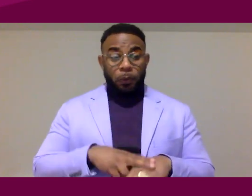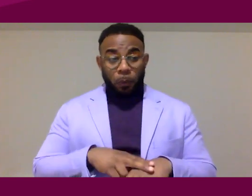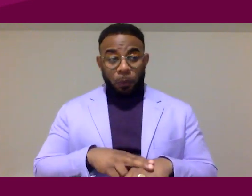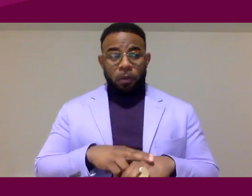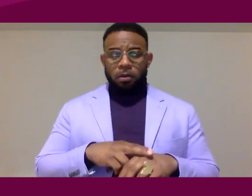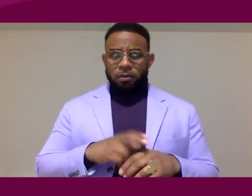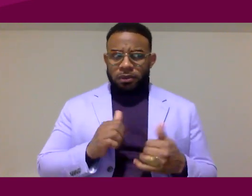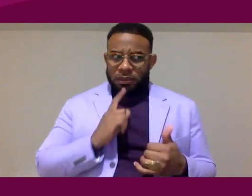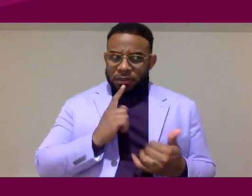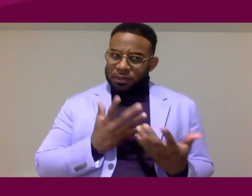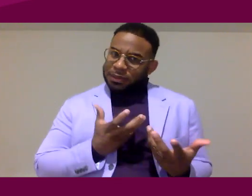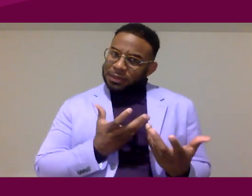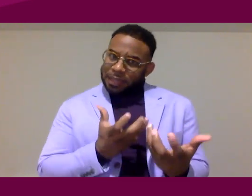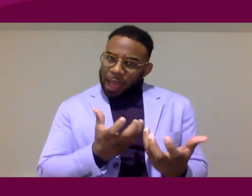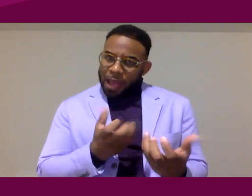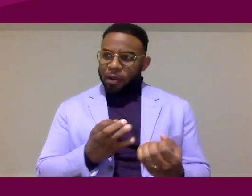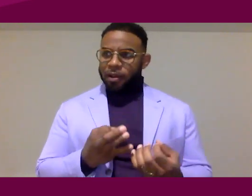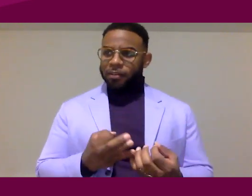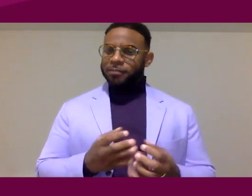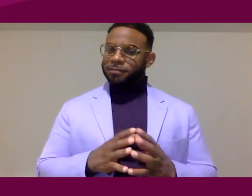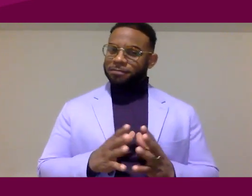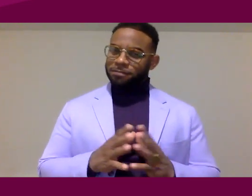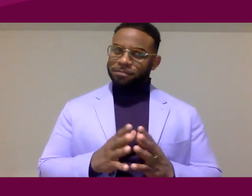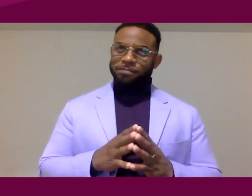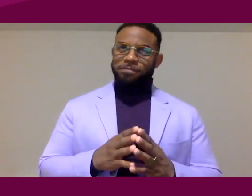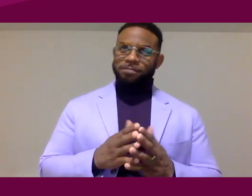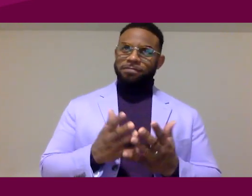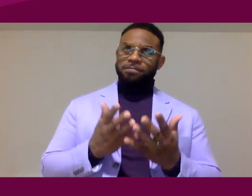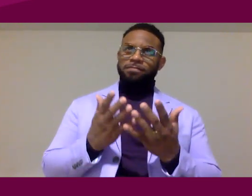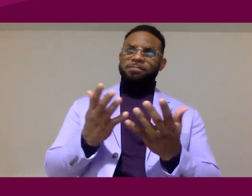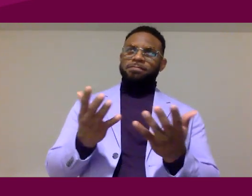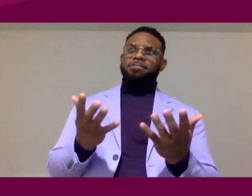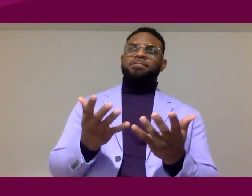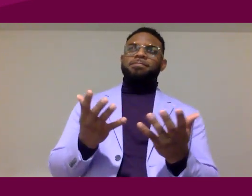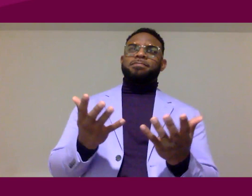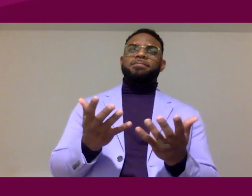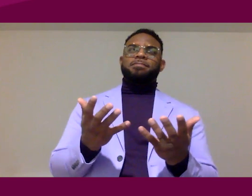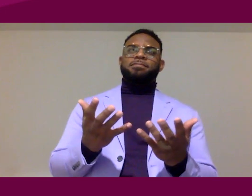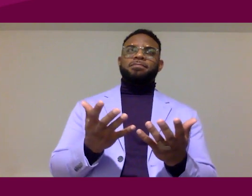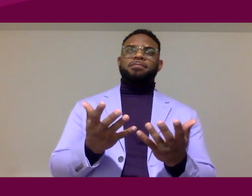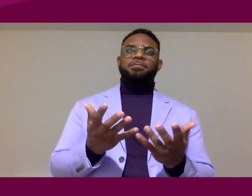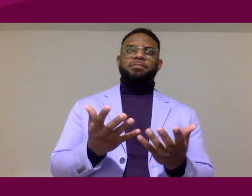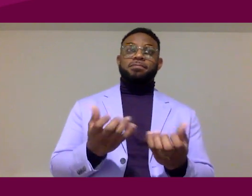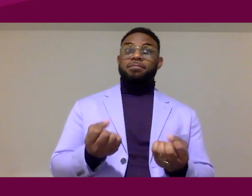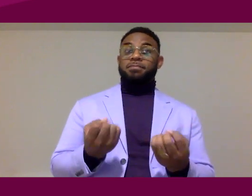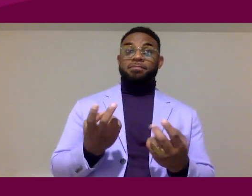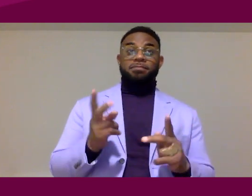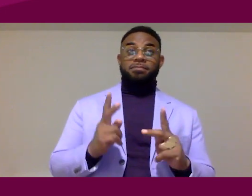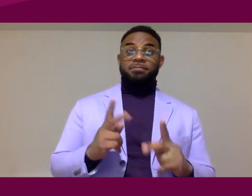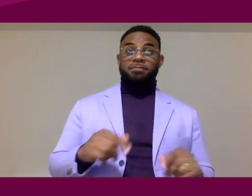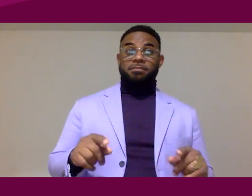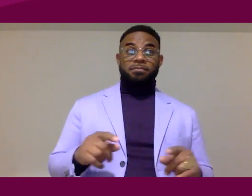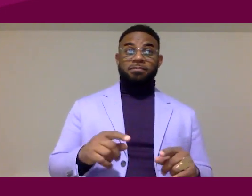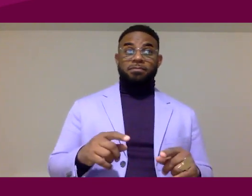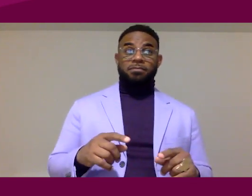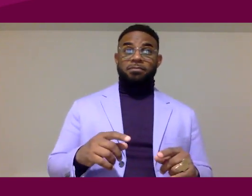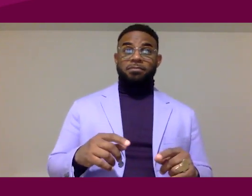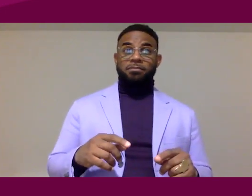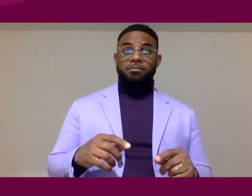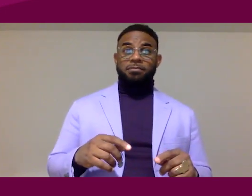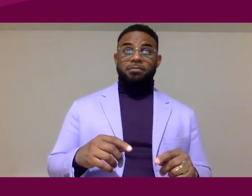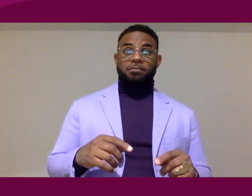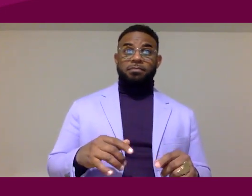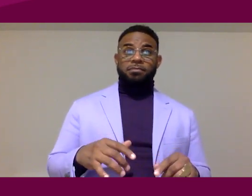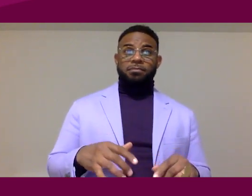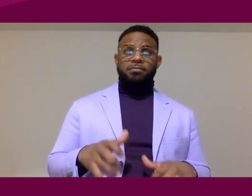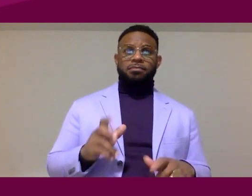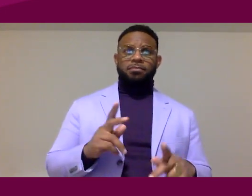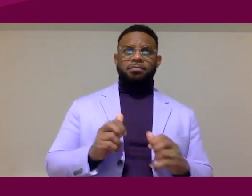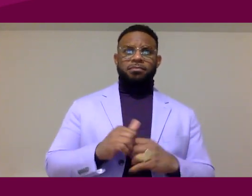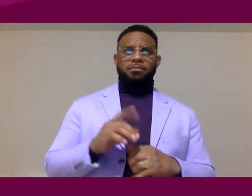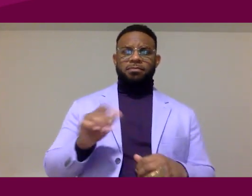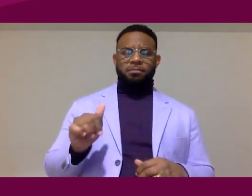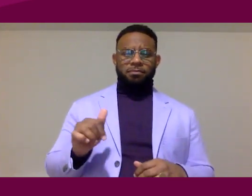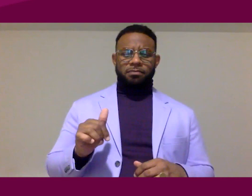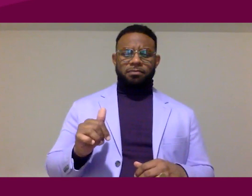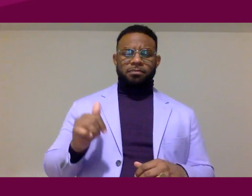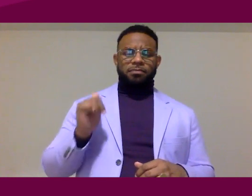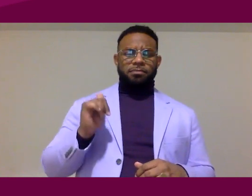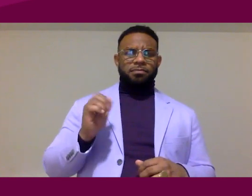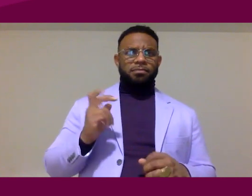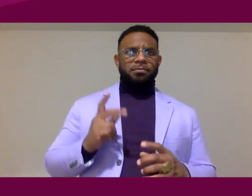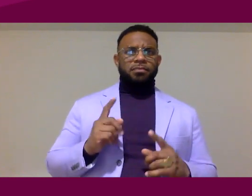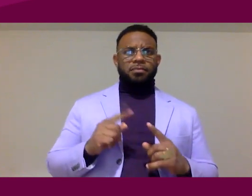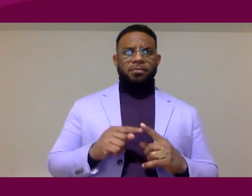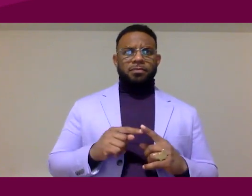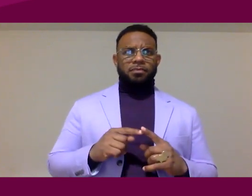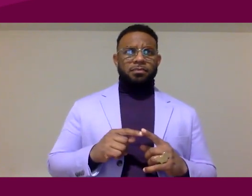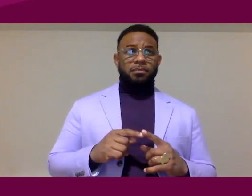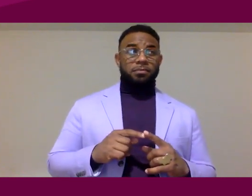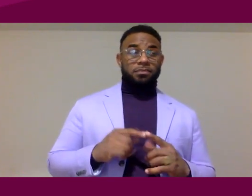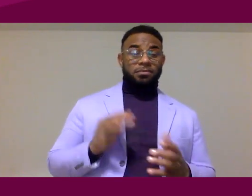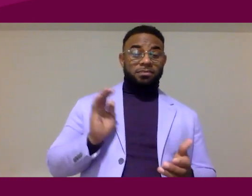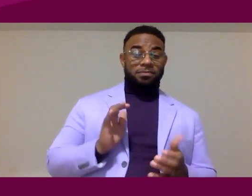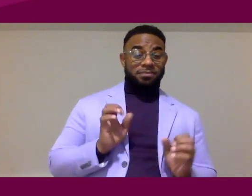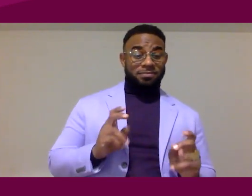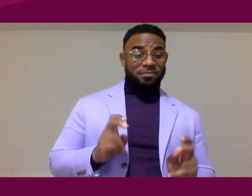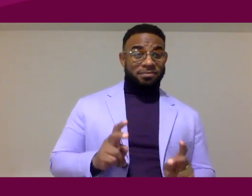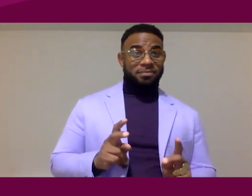which is the desire of many people, takes people with disabilities back to less opportunity